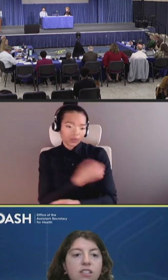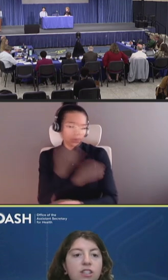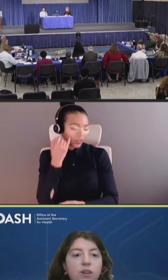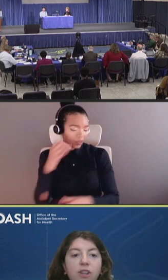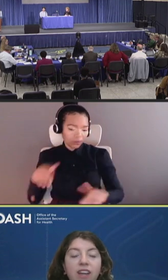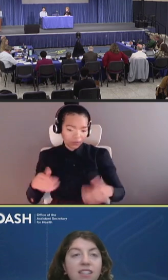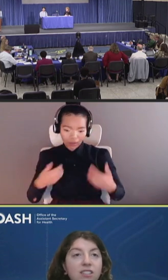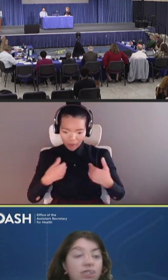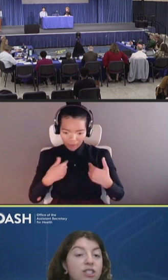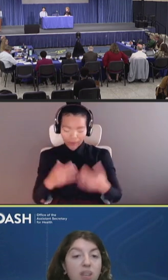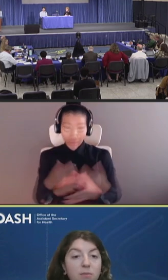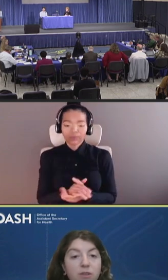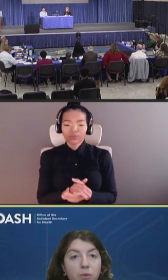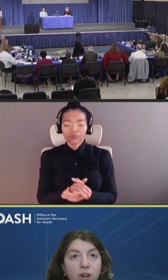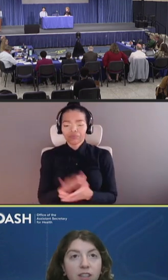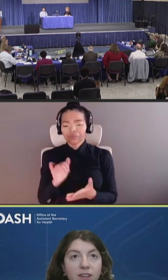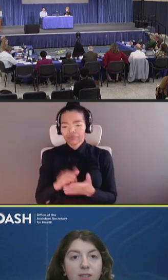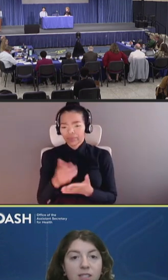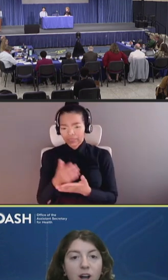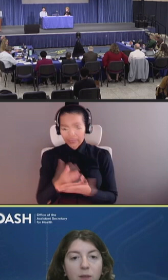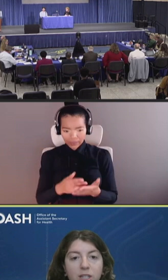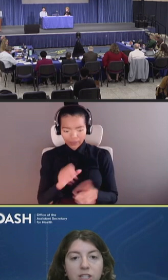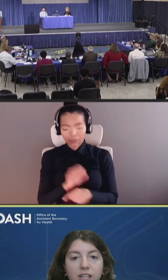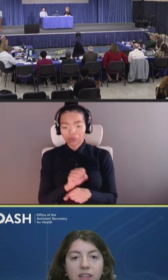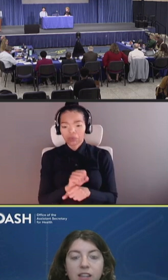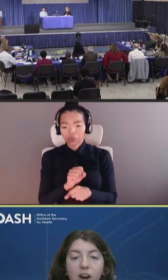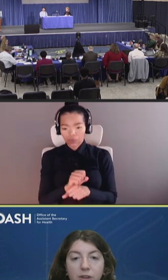So, that is just some of the work that was accomplished at current